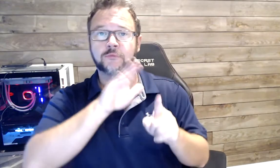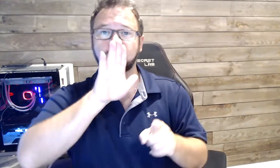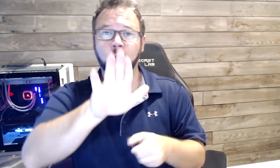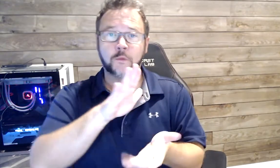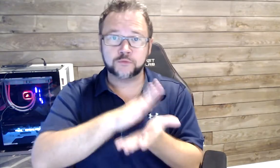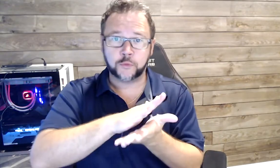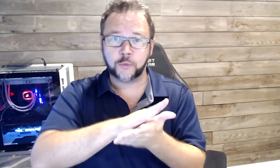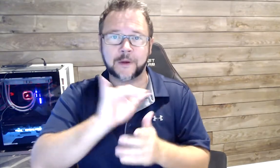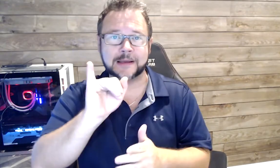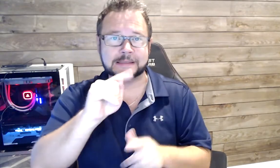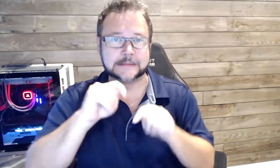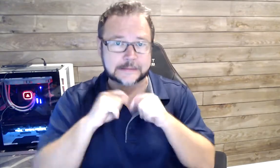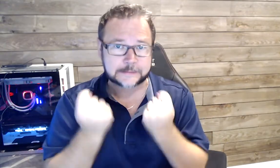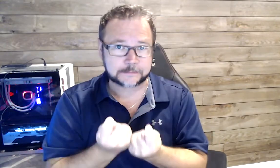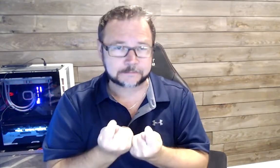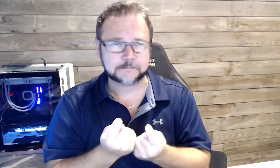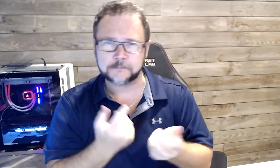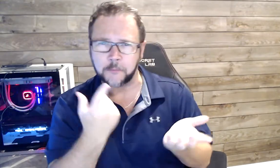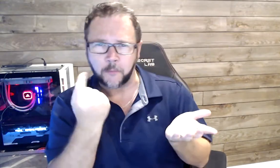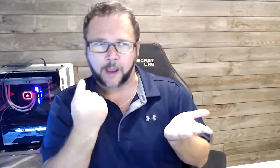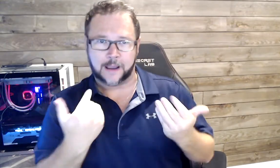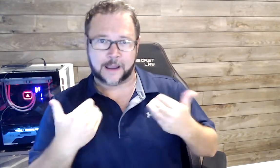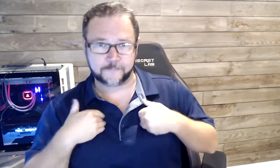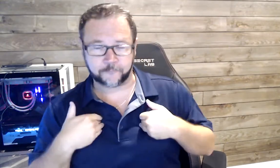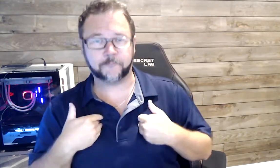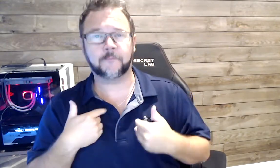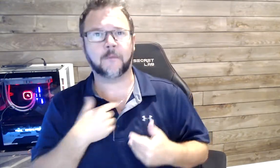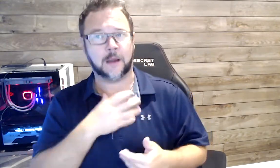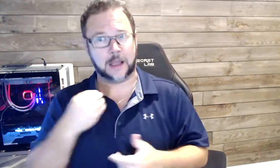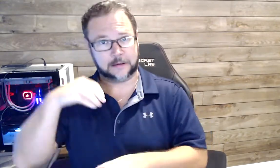your school IT team so you can be clear on what resources are there for you and your students.